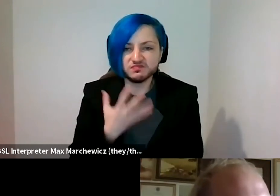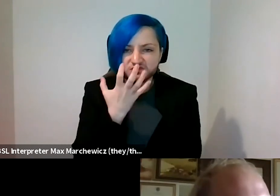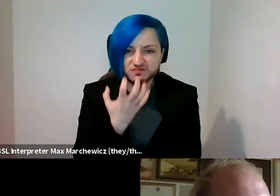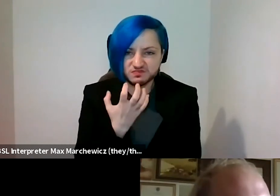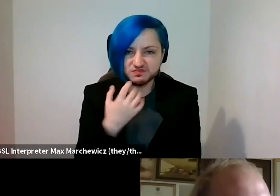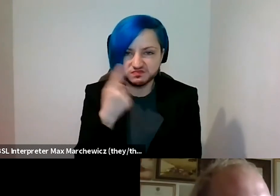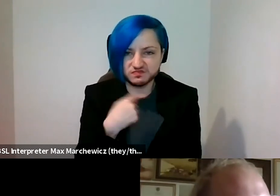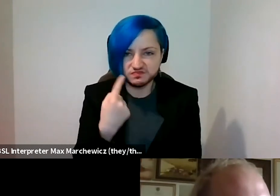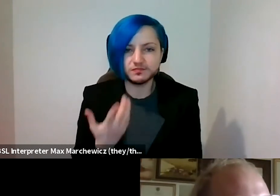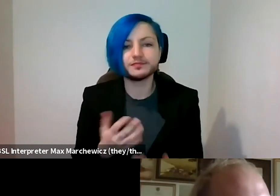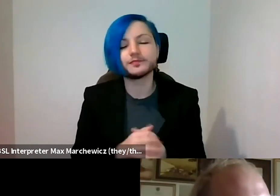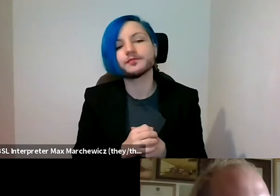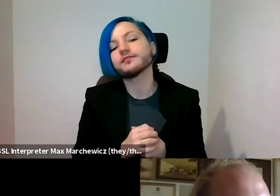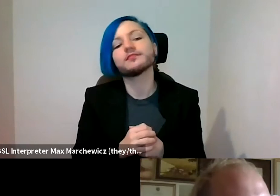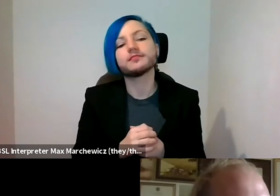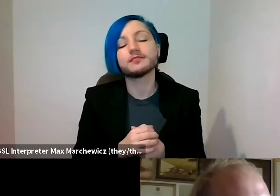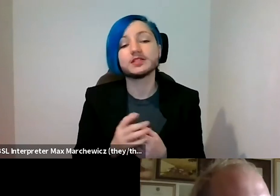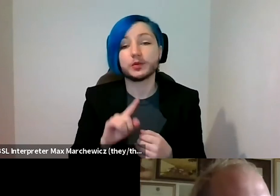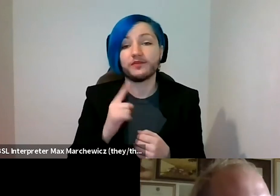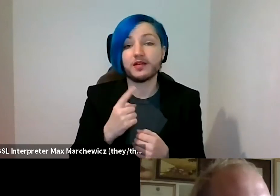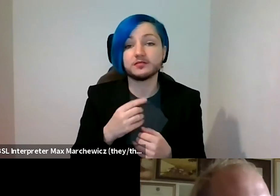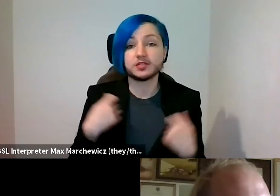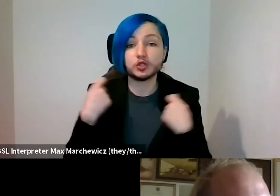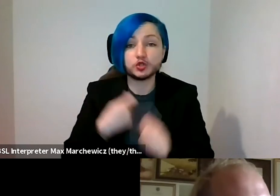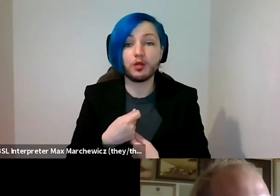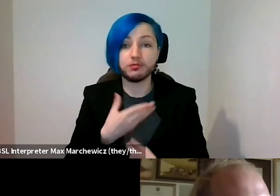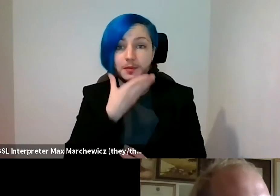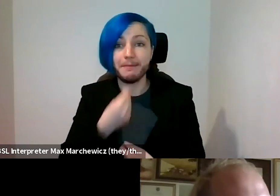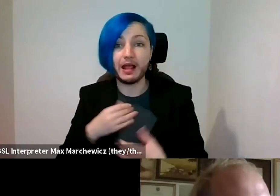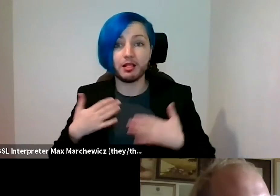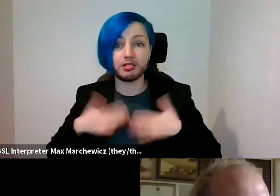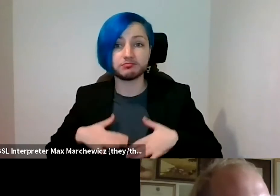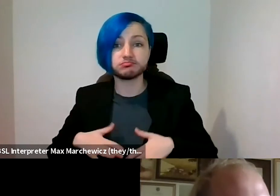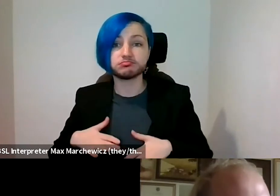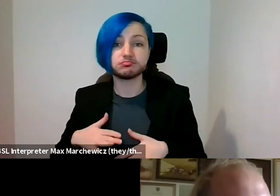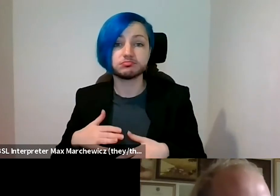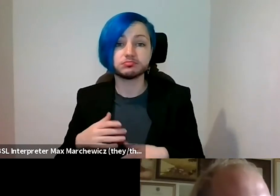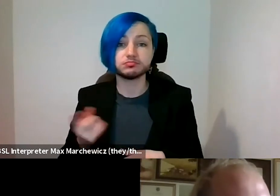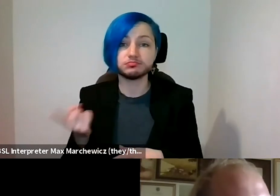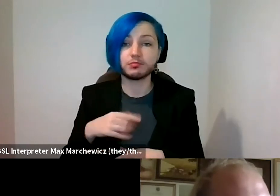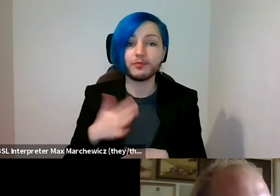First of all, shawls were male garments that came over from India, so that's probably mimicking that habit.